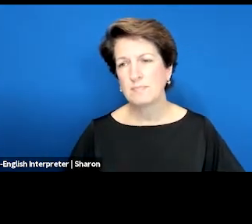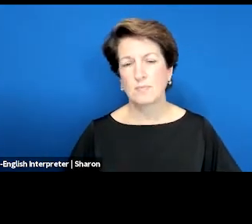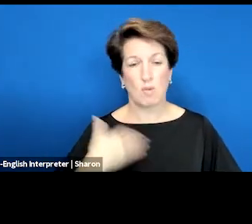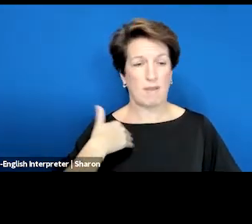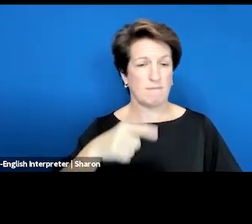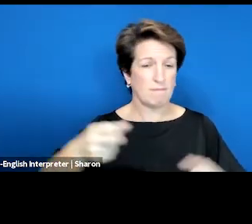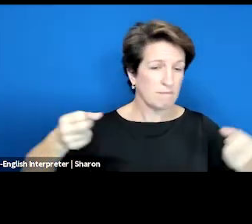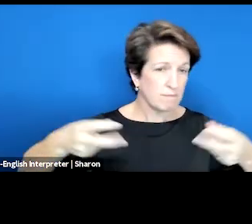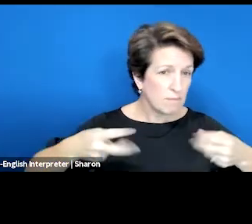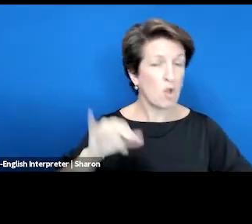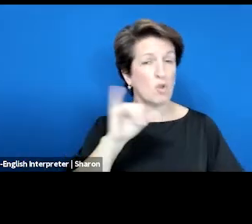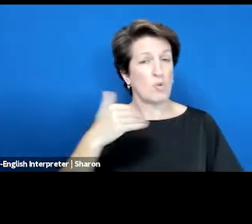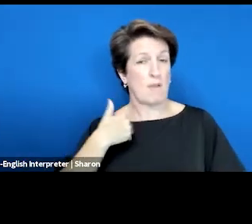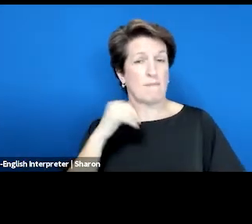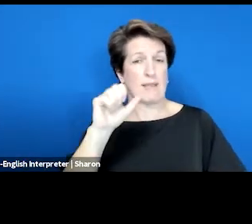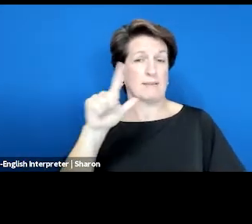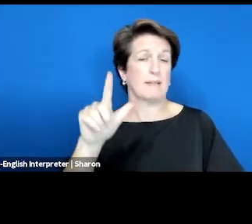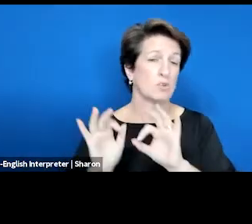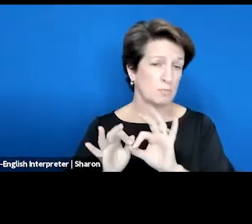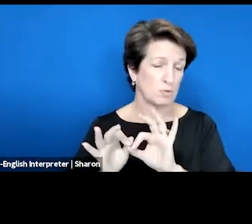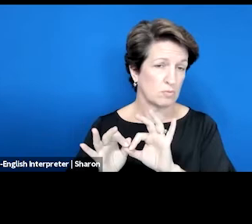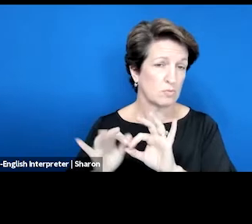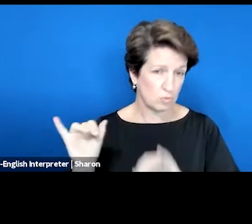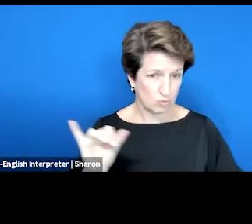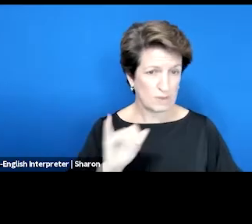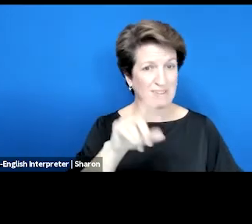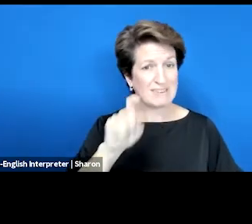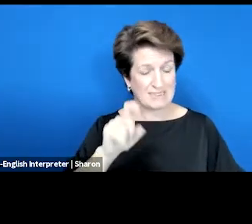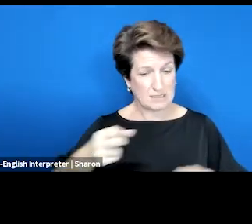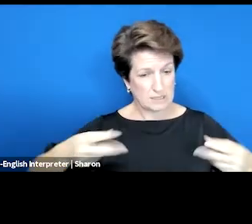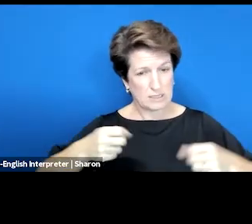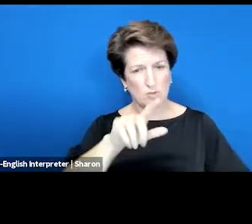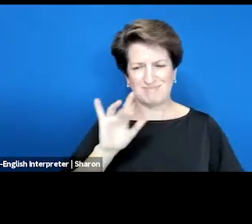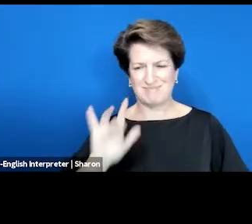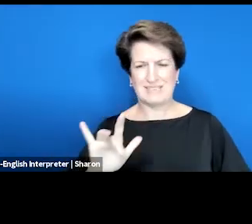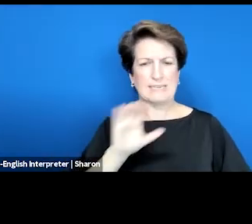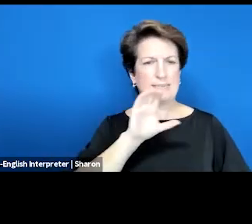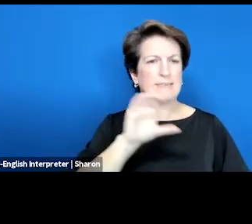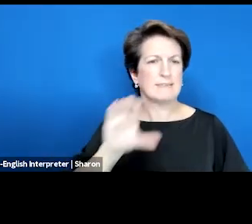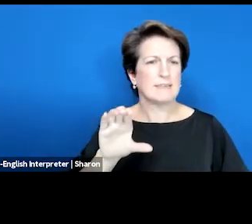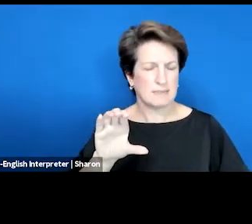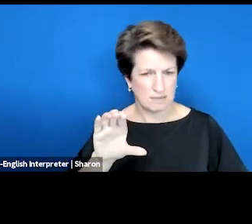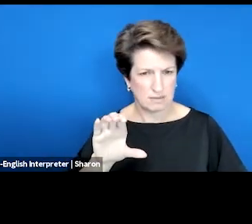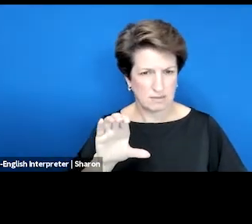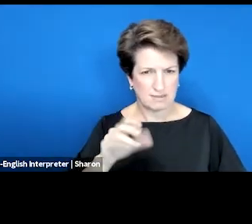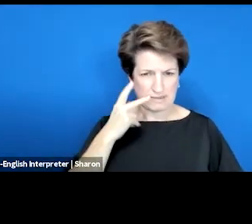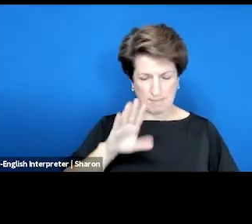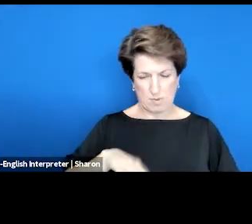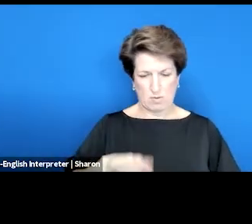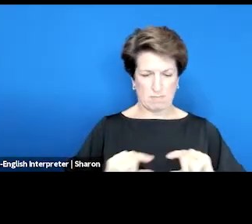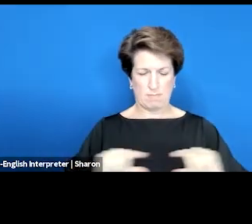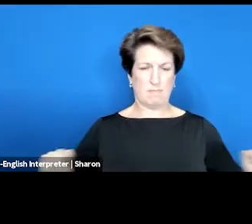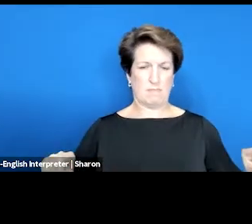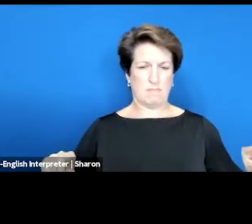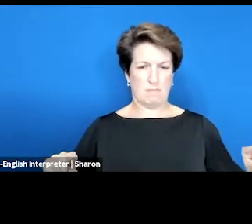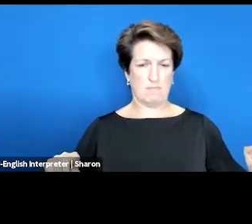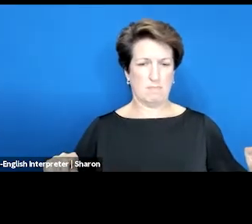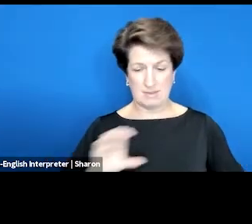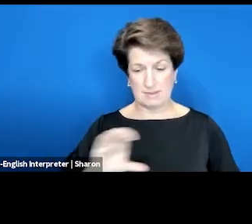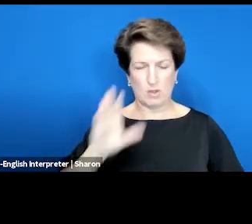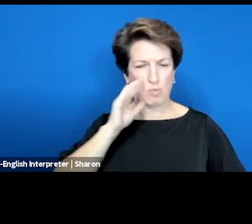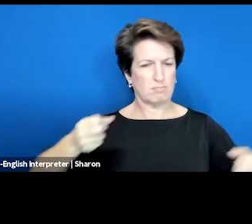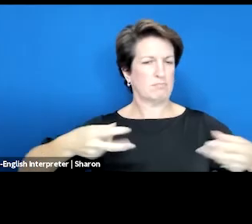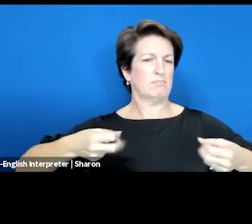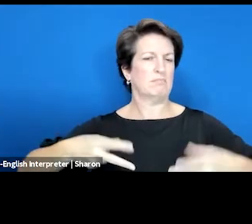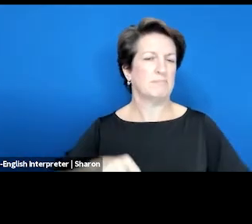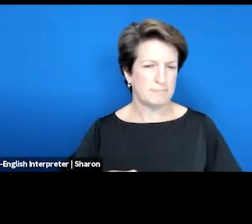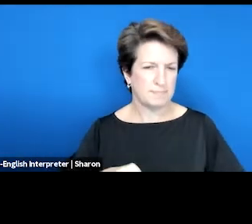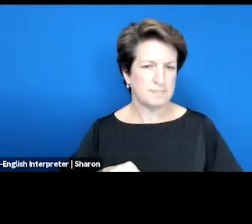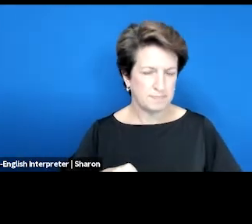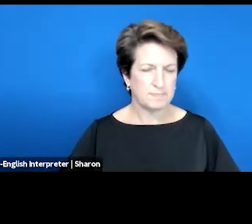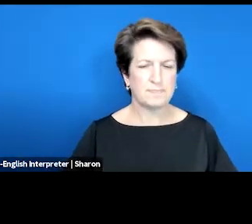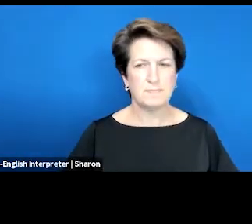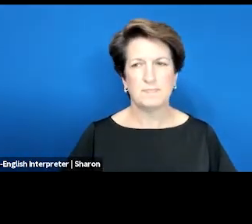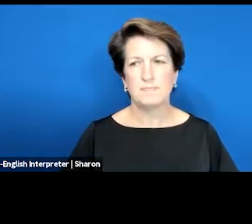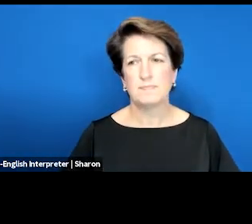unmute during the question and answer.